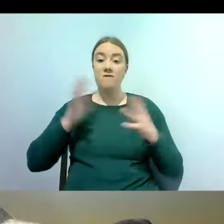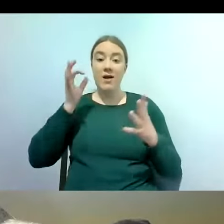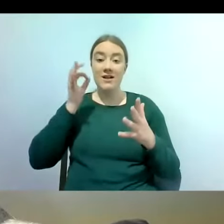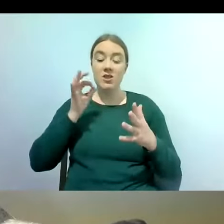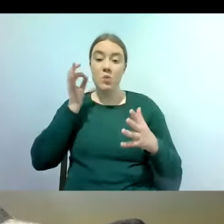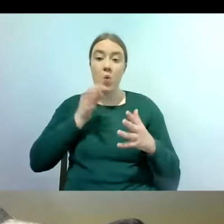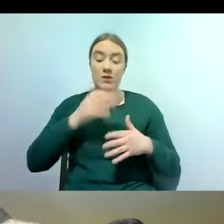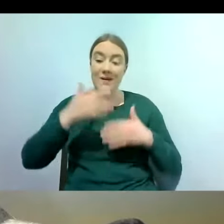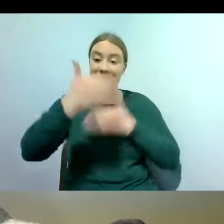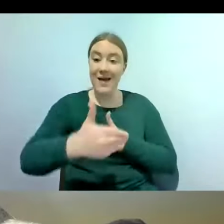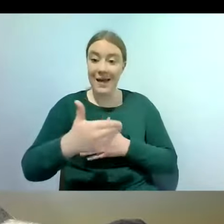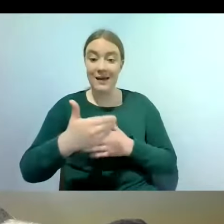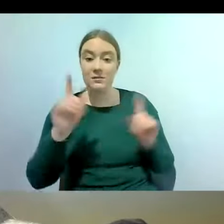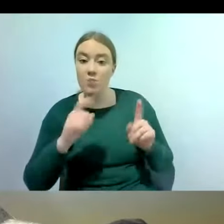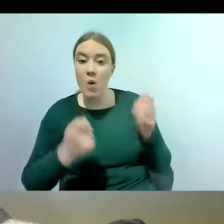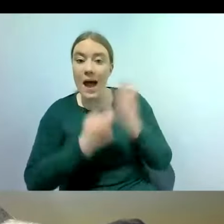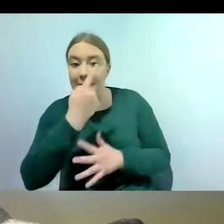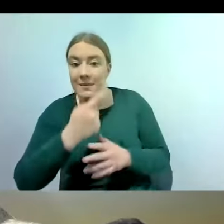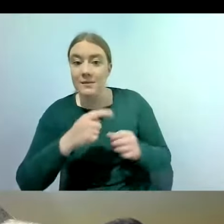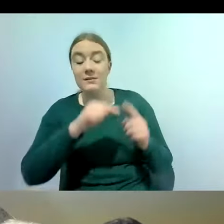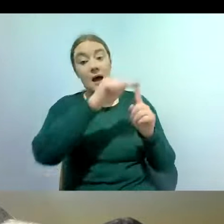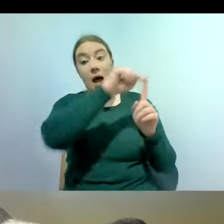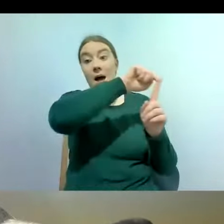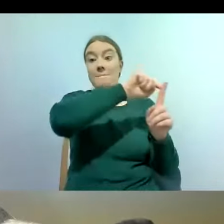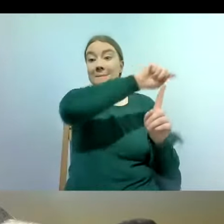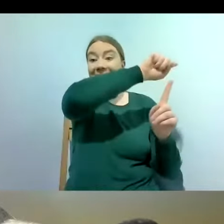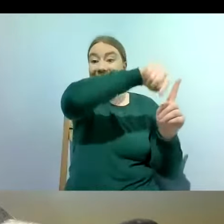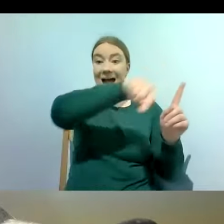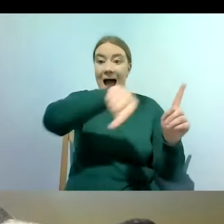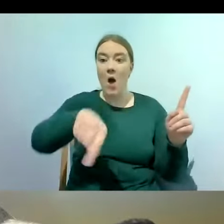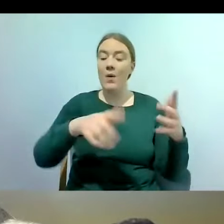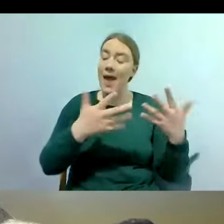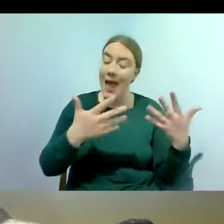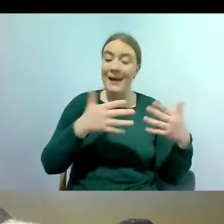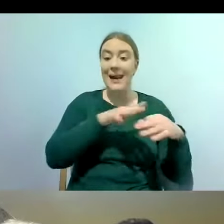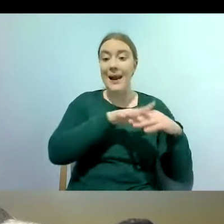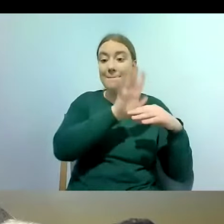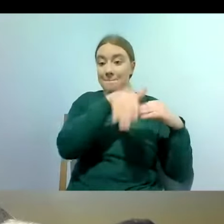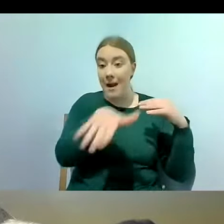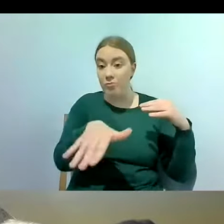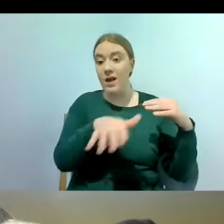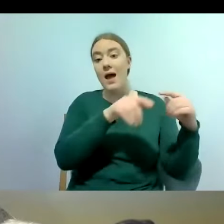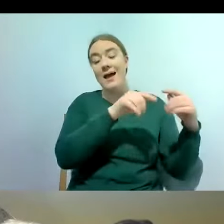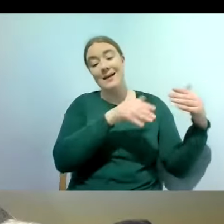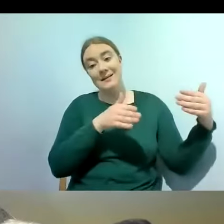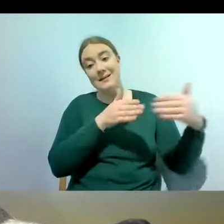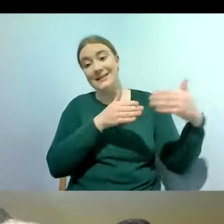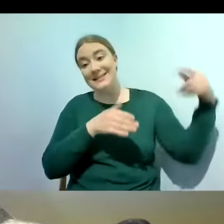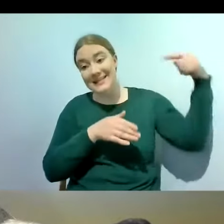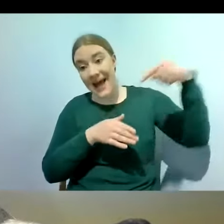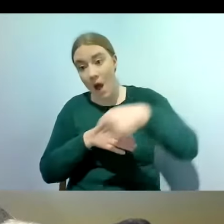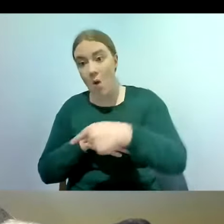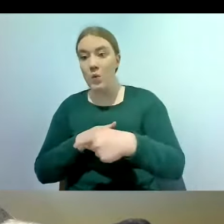any any delays or preventions that the barriers cause during the emigration to um to the sea